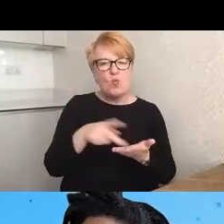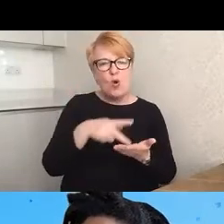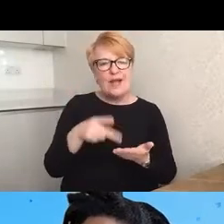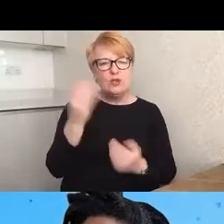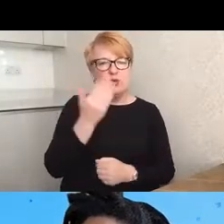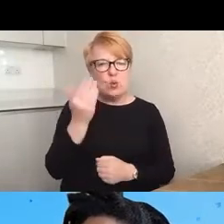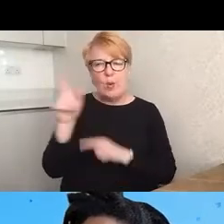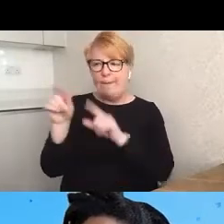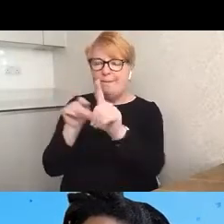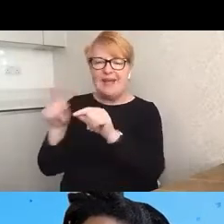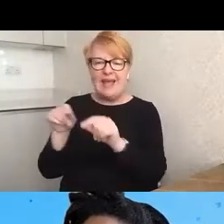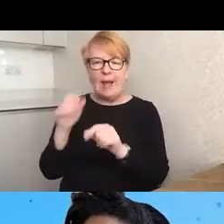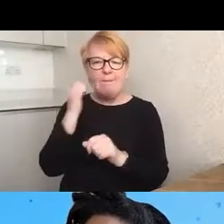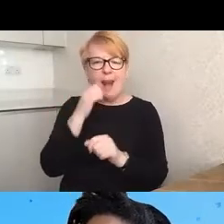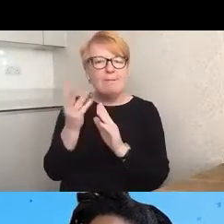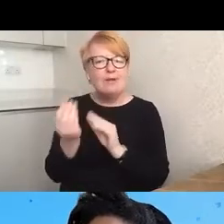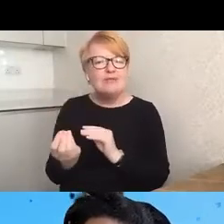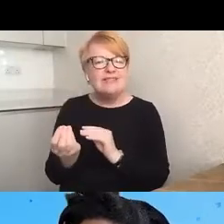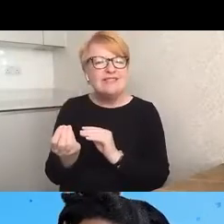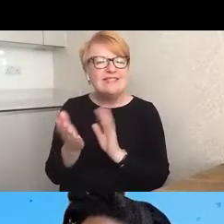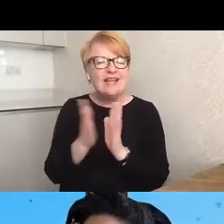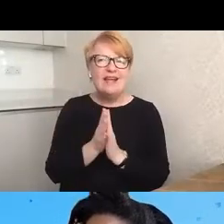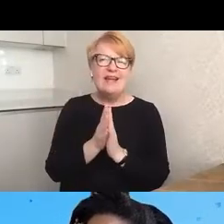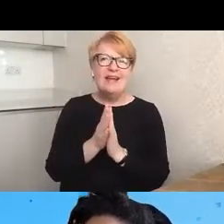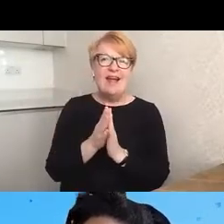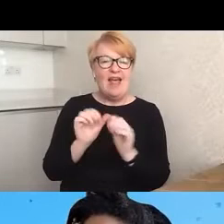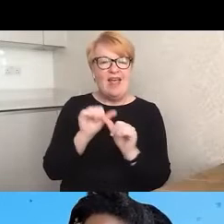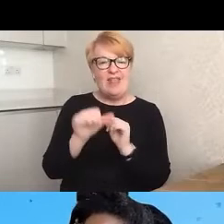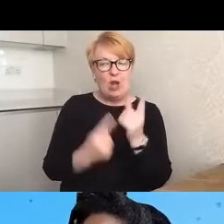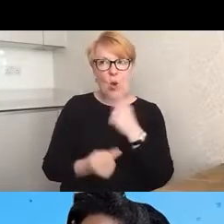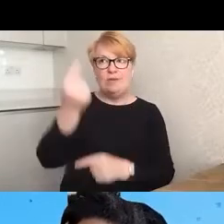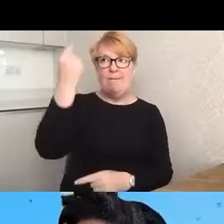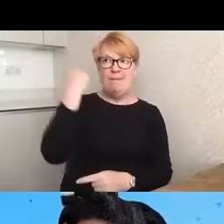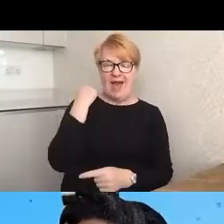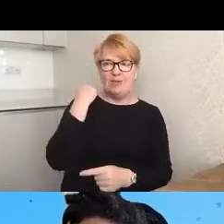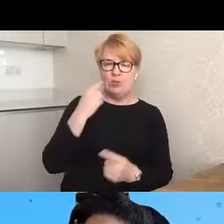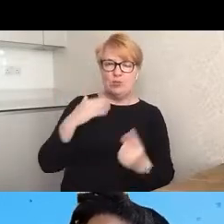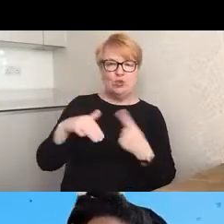And that also takes me back to the social and the inspirations.